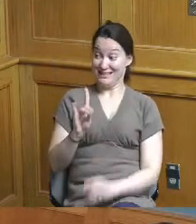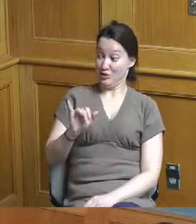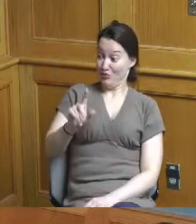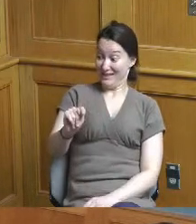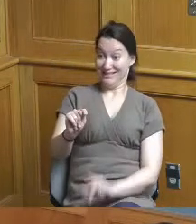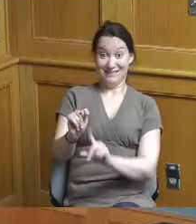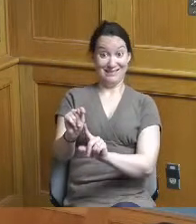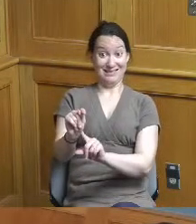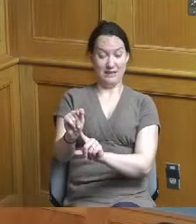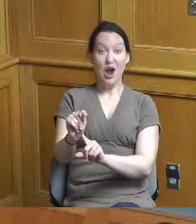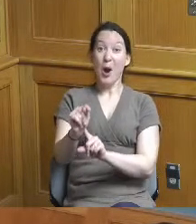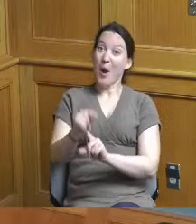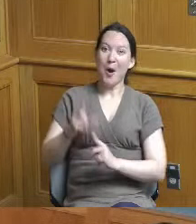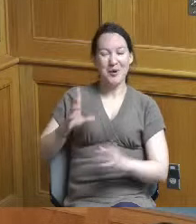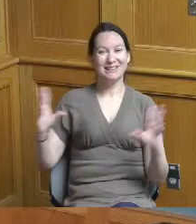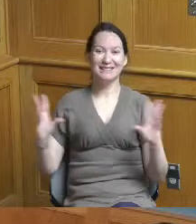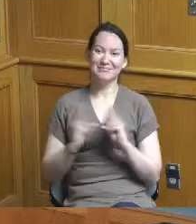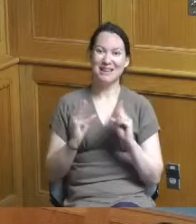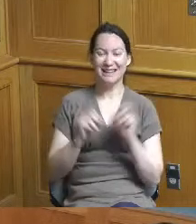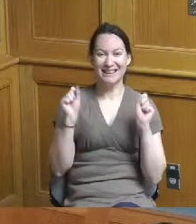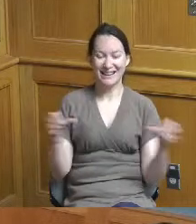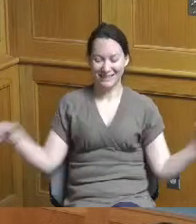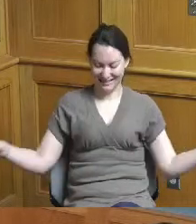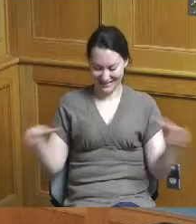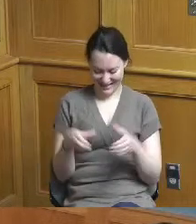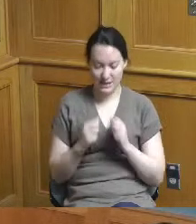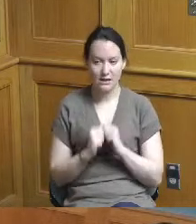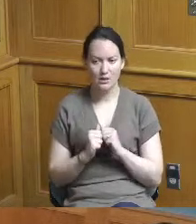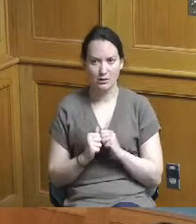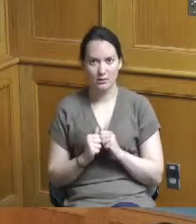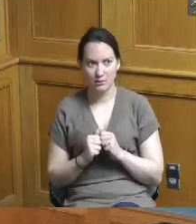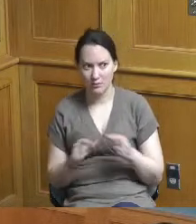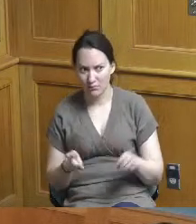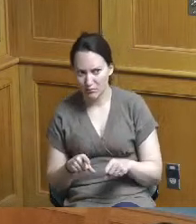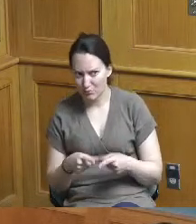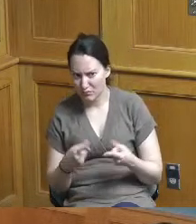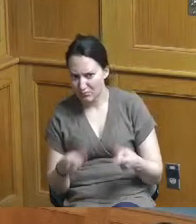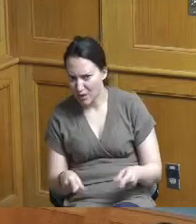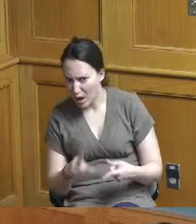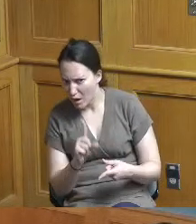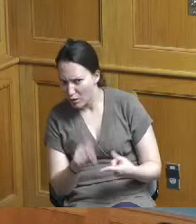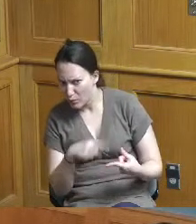about we can meet together but then we don't know what's going on so I'm trying to figure out from